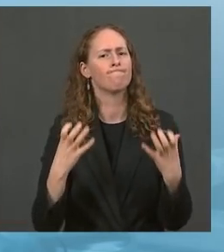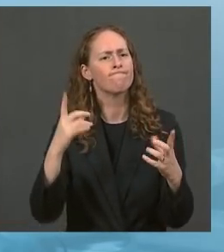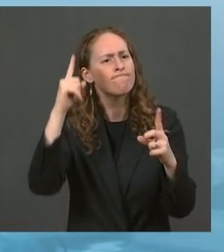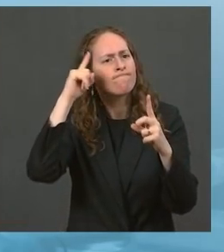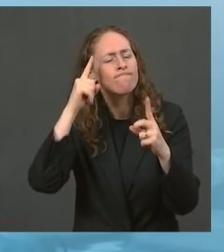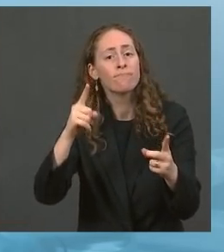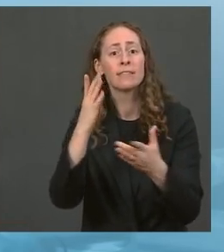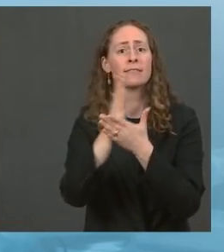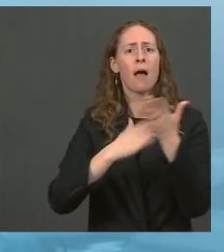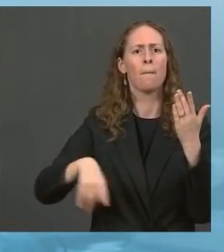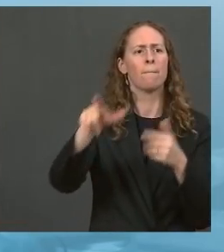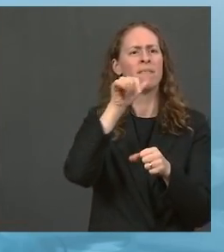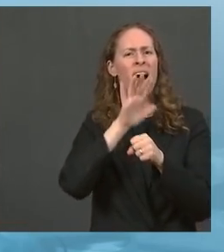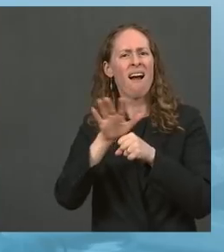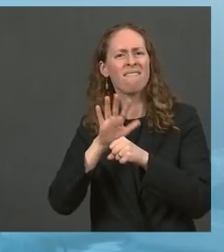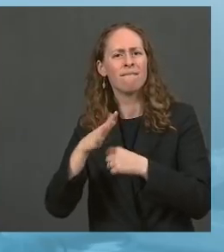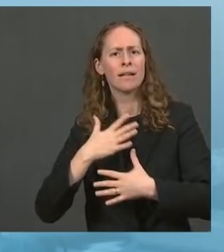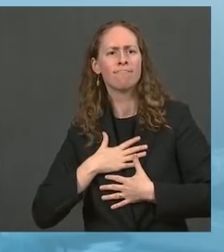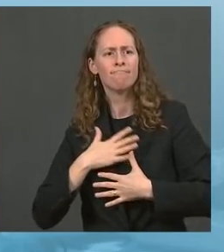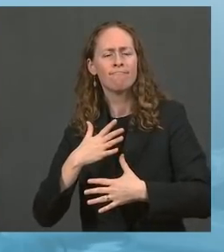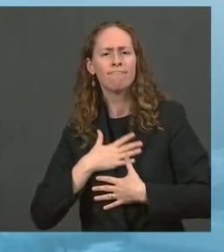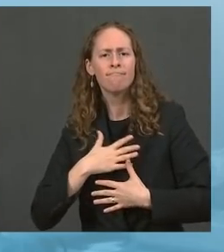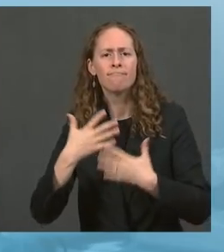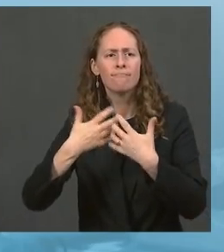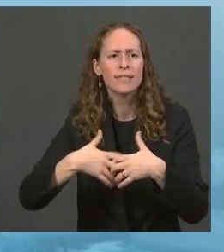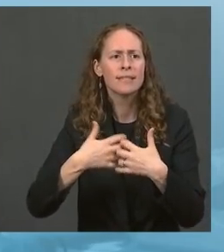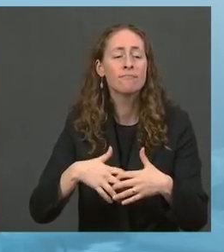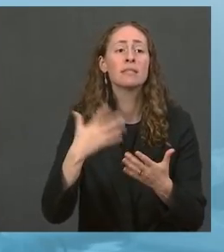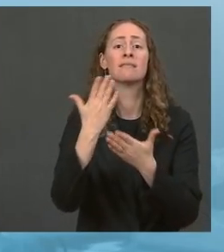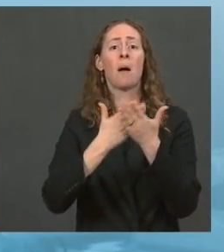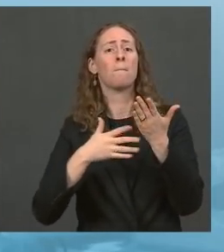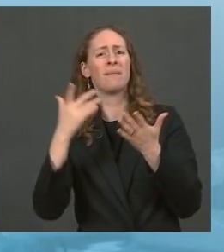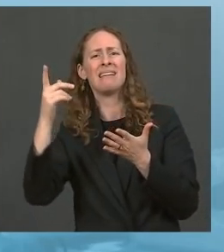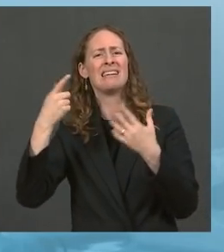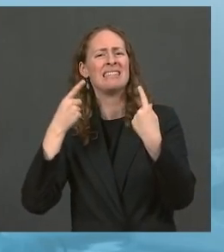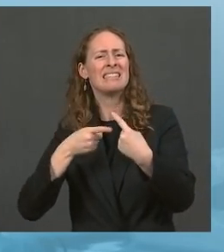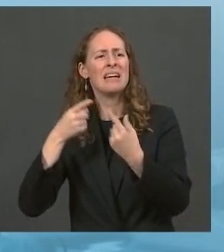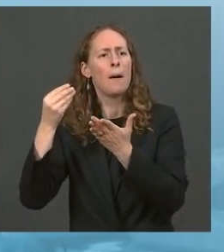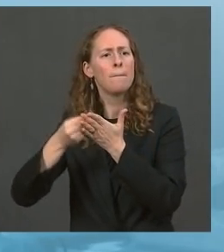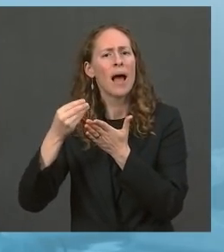financing health security; and more. And I'm grateful -- I'm grateful for their leadership.